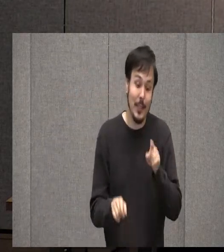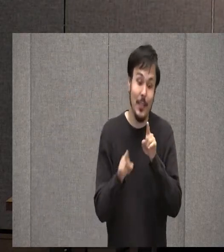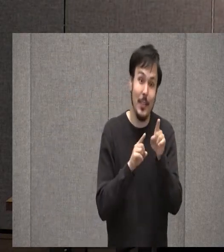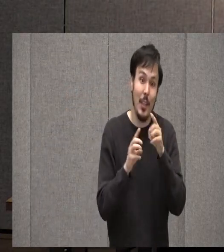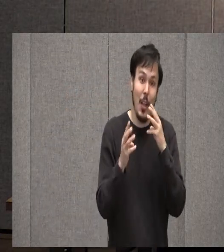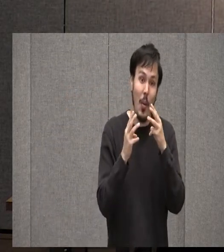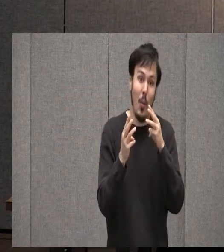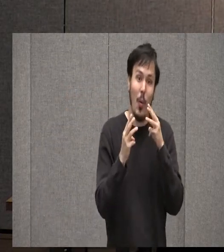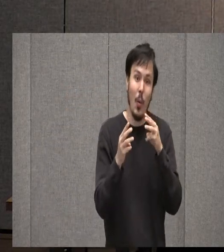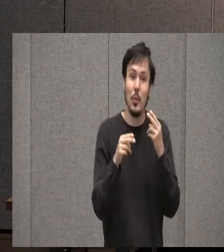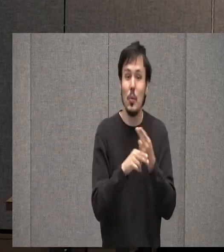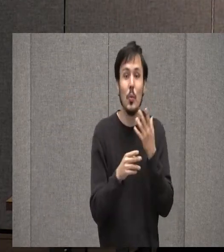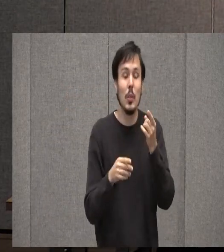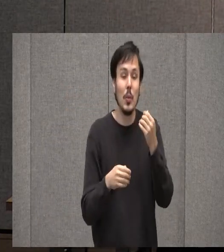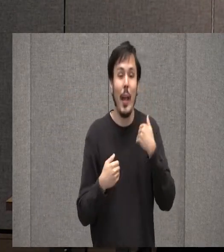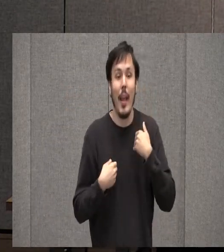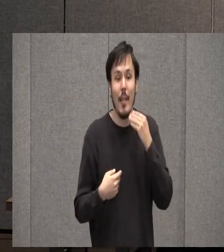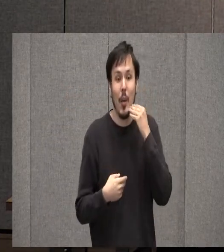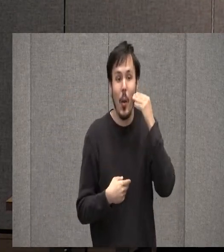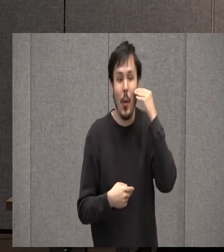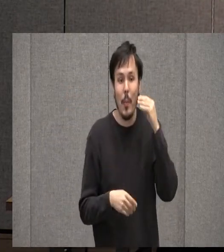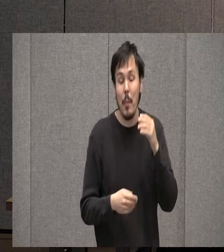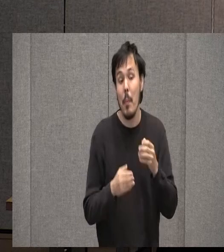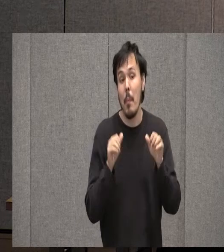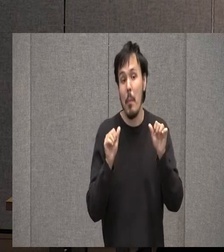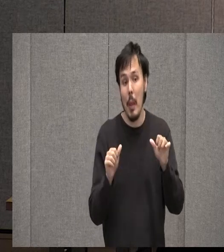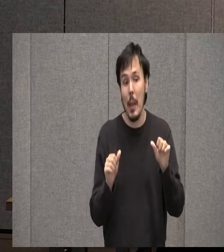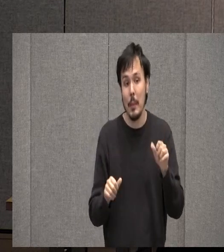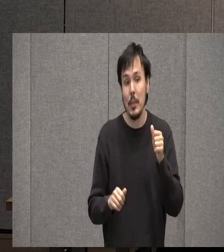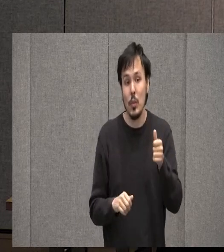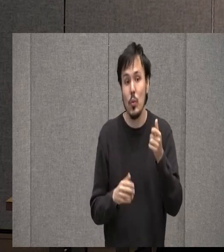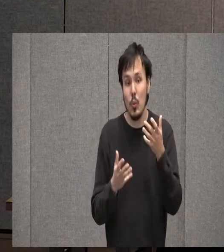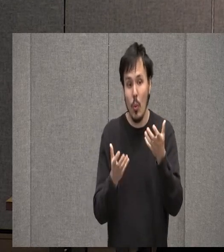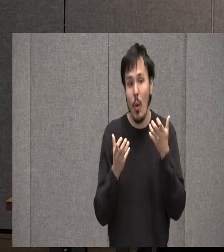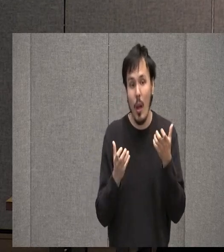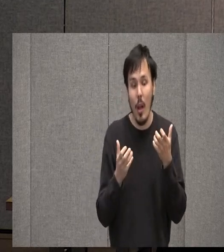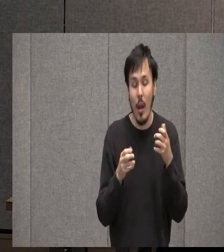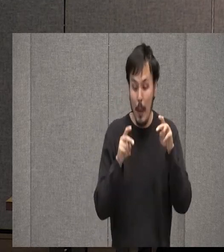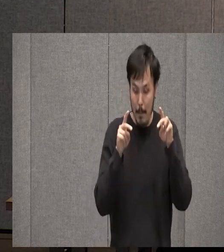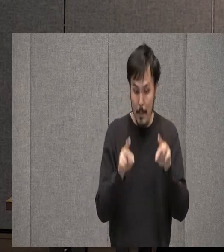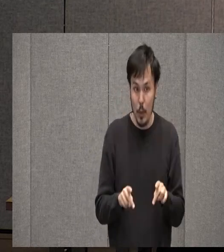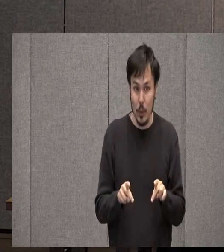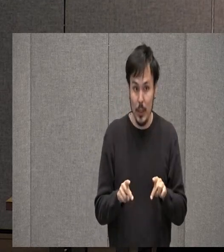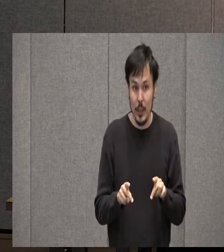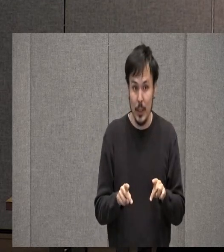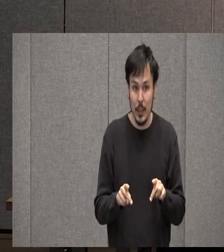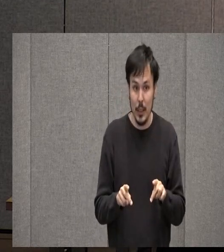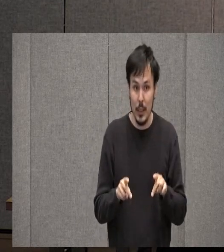use what you have at home. Maybe if you want a person or a Jawa